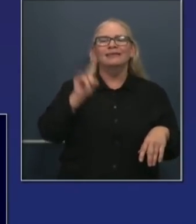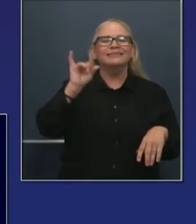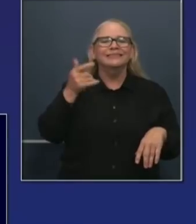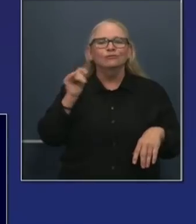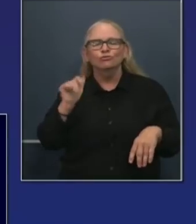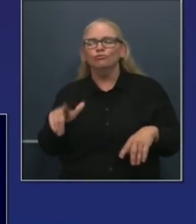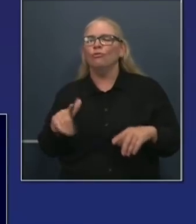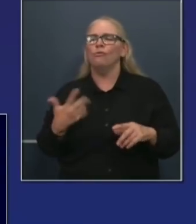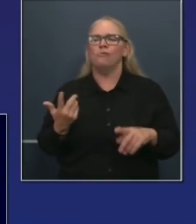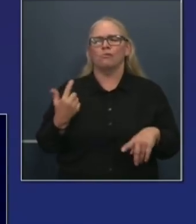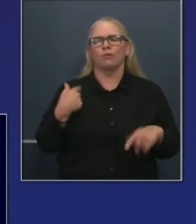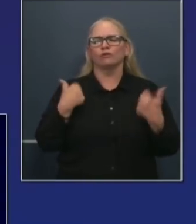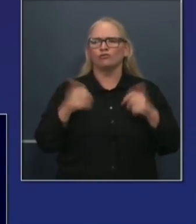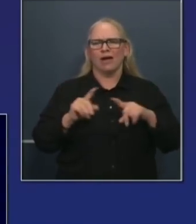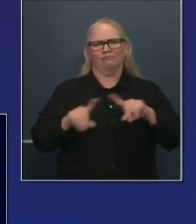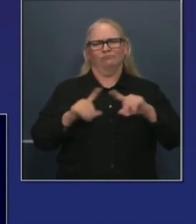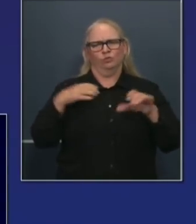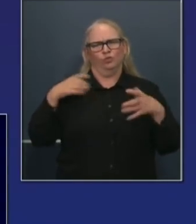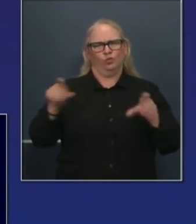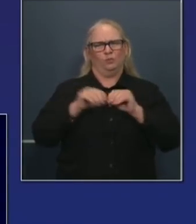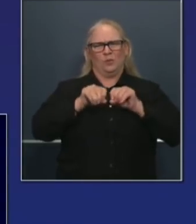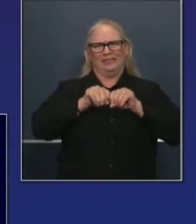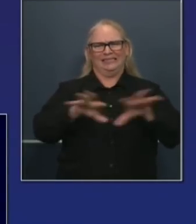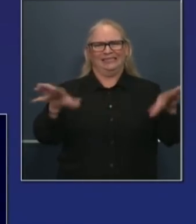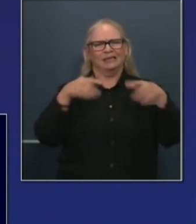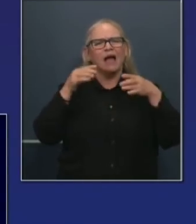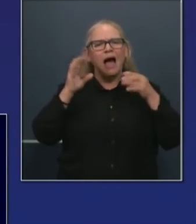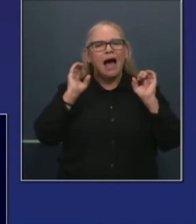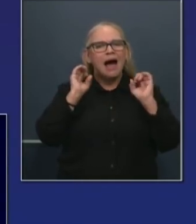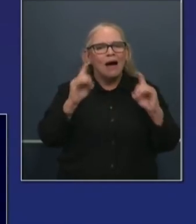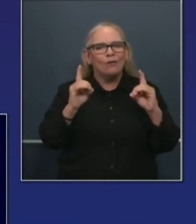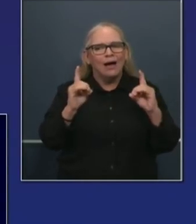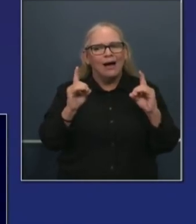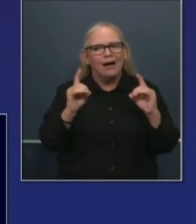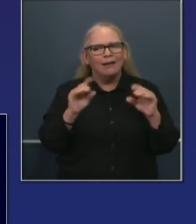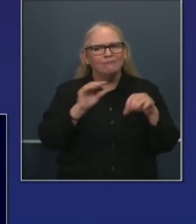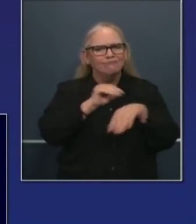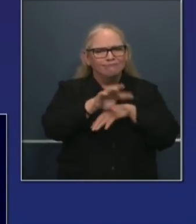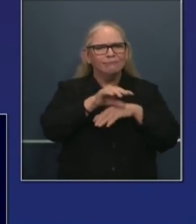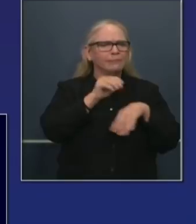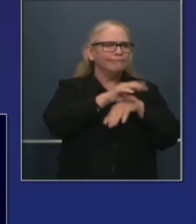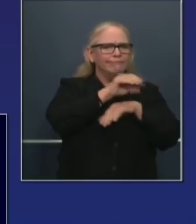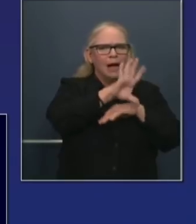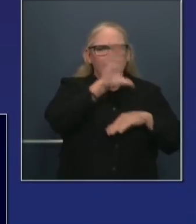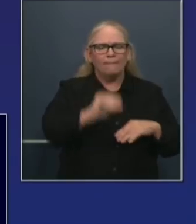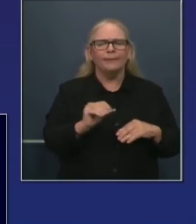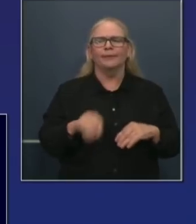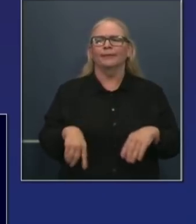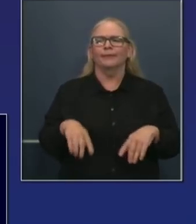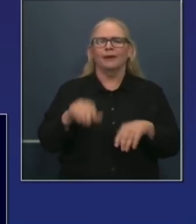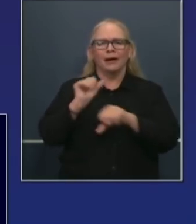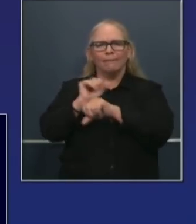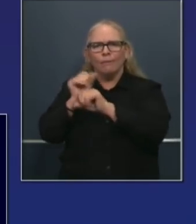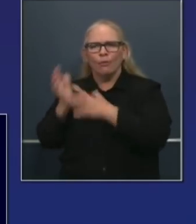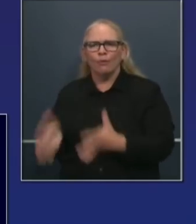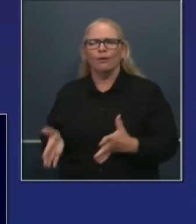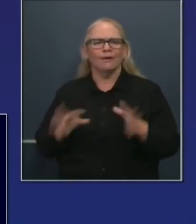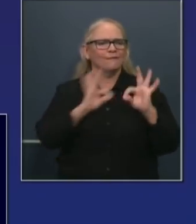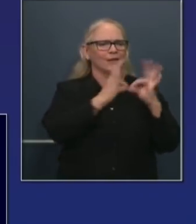RADIO AND TELEVISION ADS YOU MAY BE SEEING SOMETHING OF THEM RELATED TO MASKS AND WANT TO INCREASE THE CAMPAIGN TO REACH